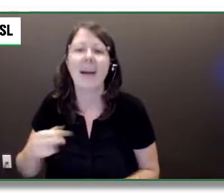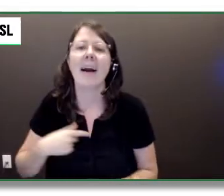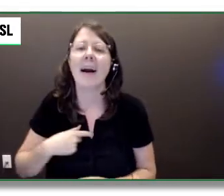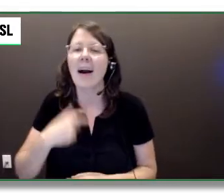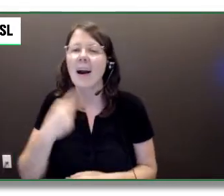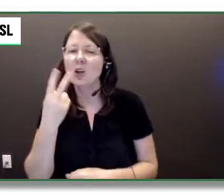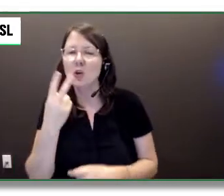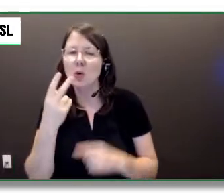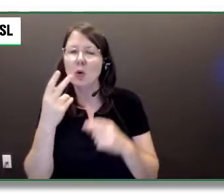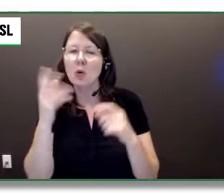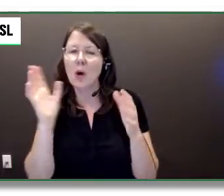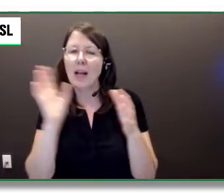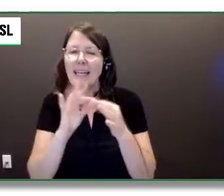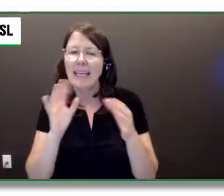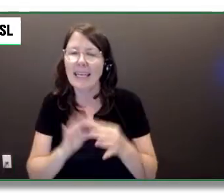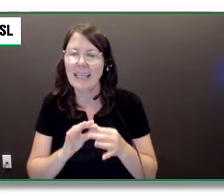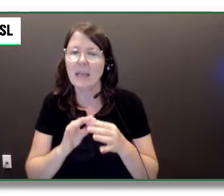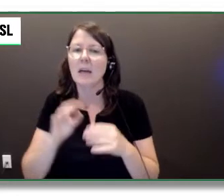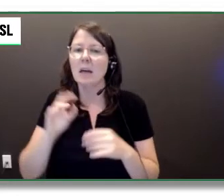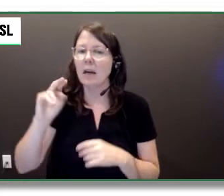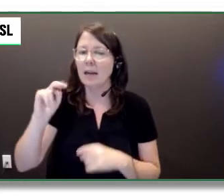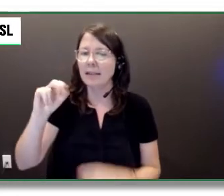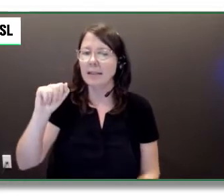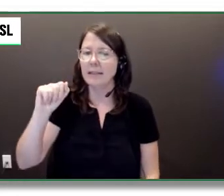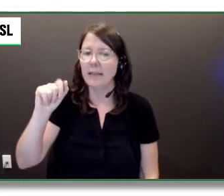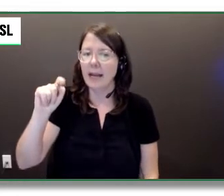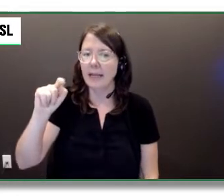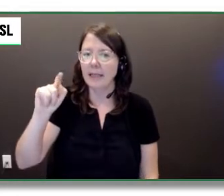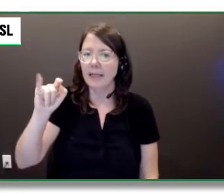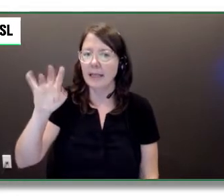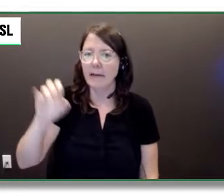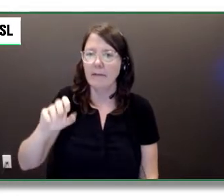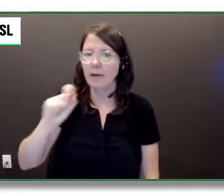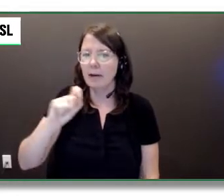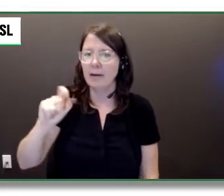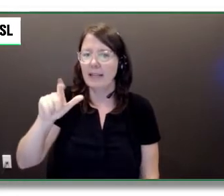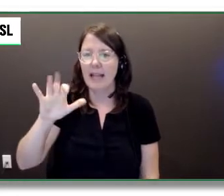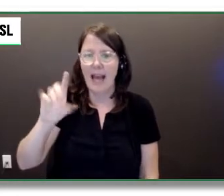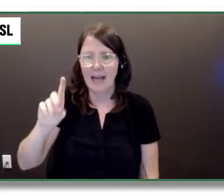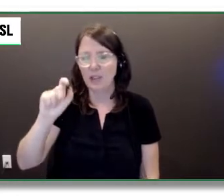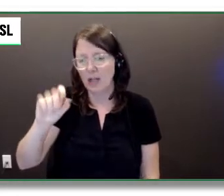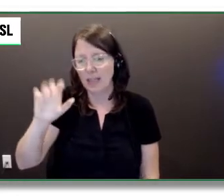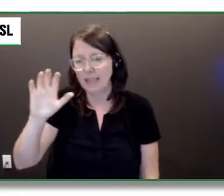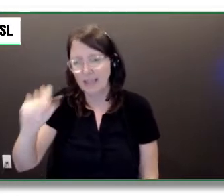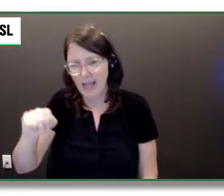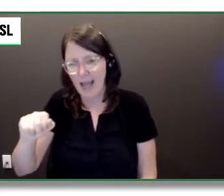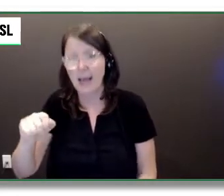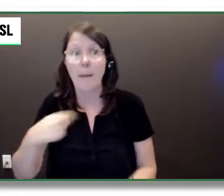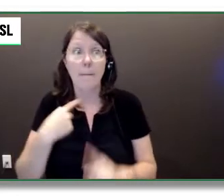Indigenous sovereignty. This next slide says - Virtual Nature: